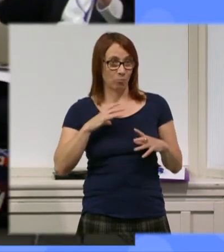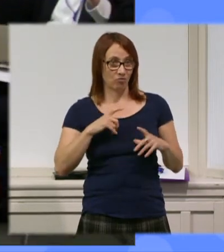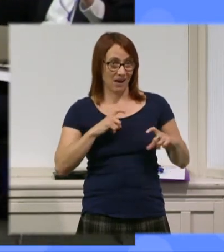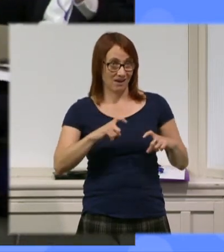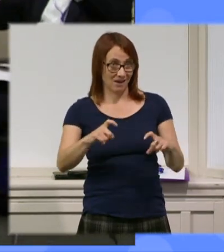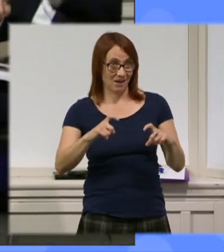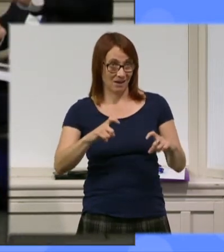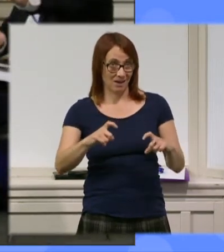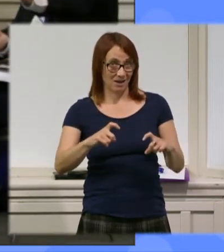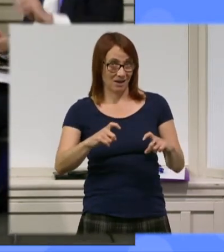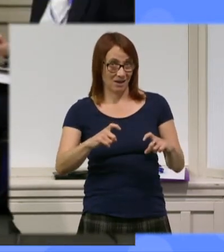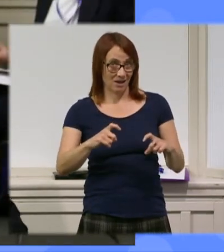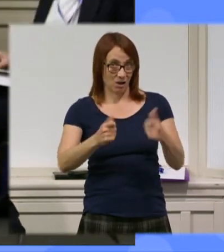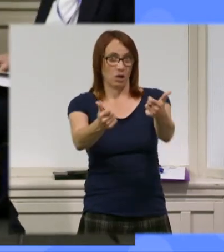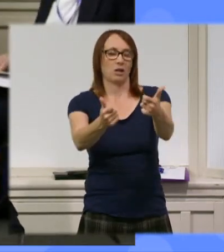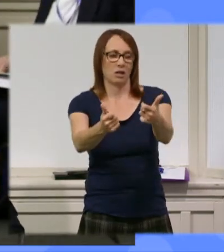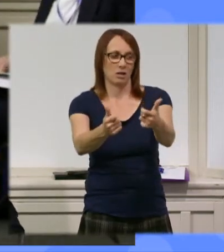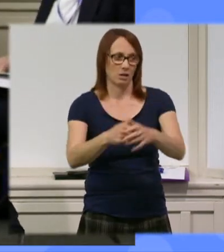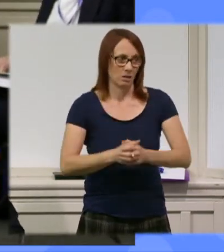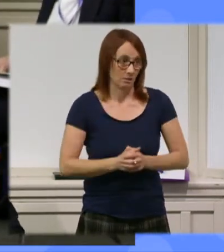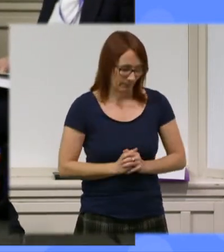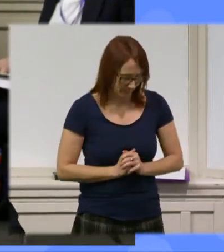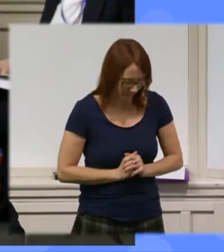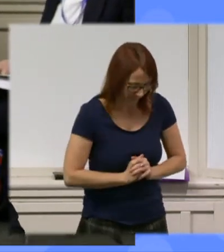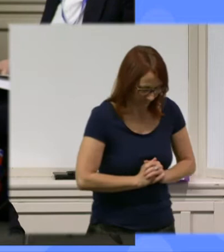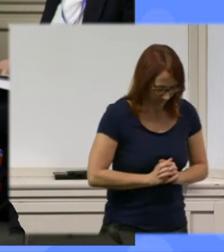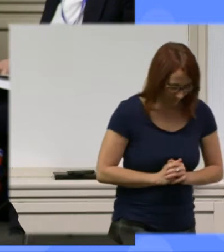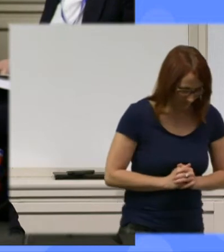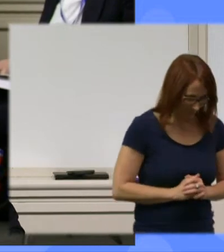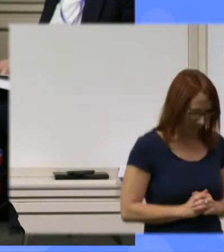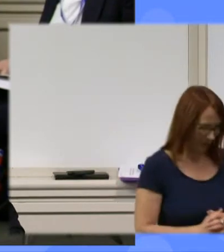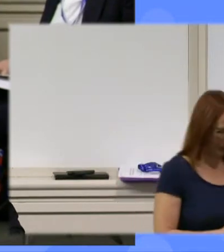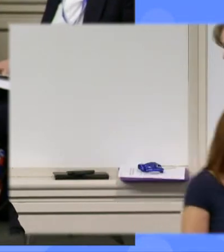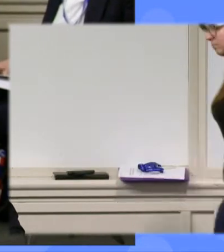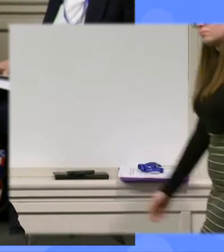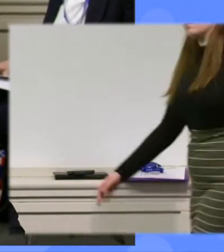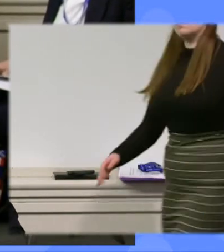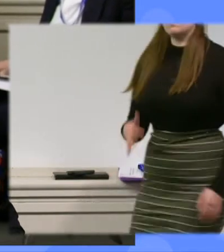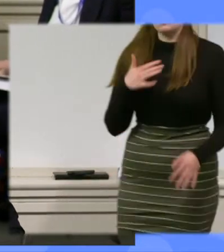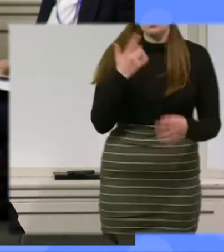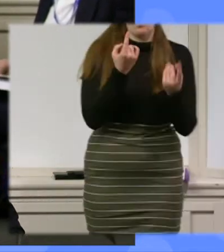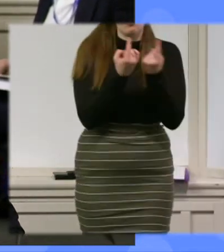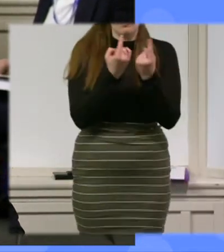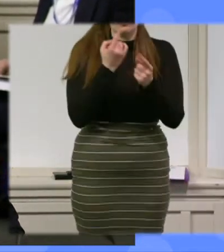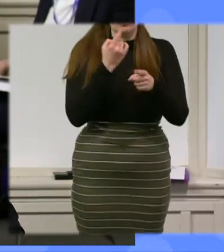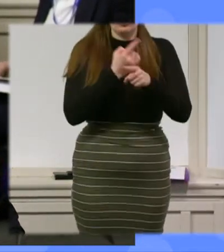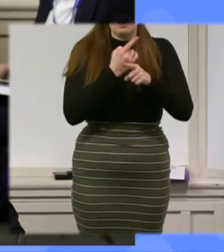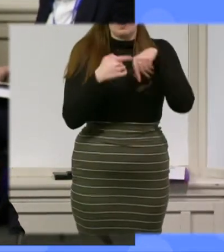with you all good thank you dead well here yeah and one of the things we talked about was poverty but normally mentioned pension poverty we're